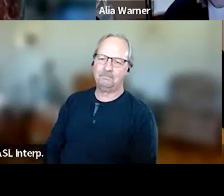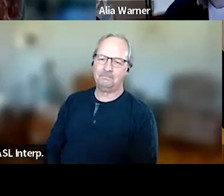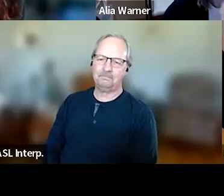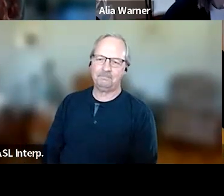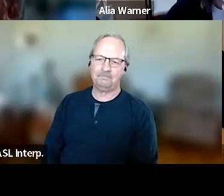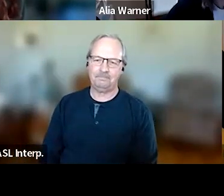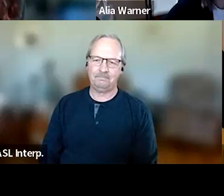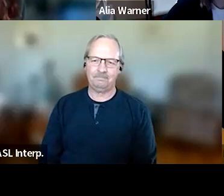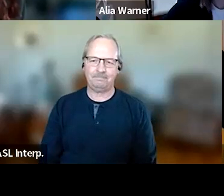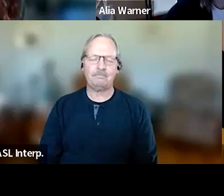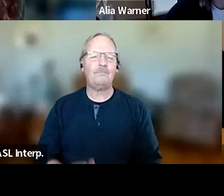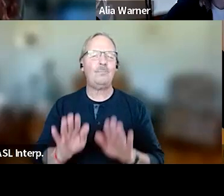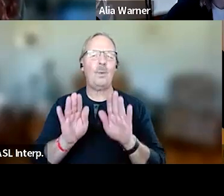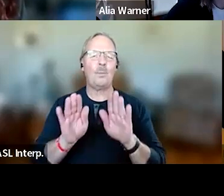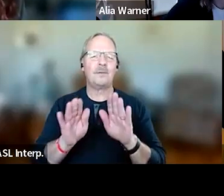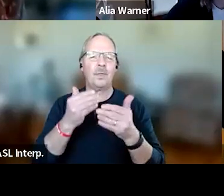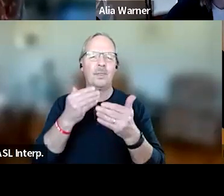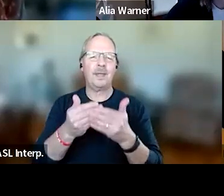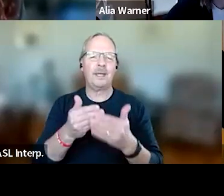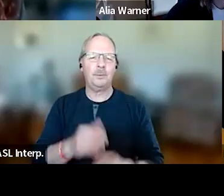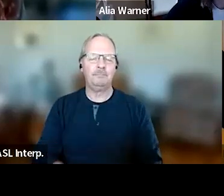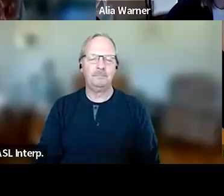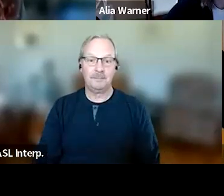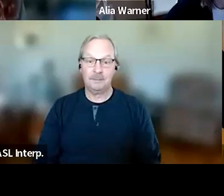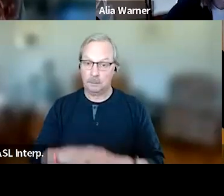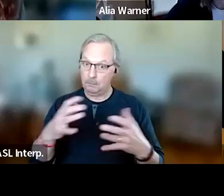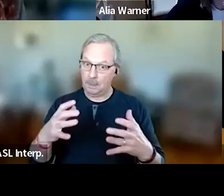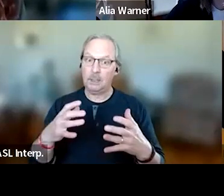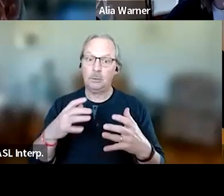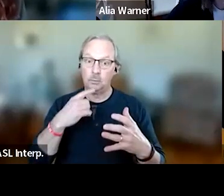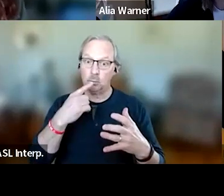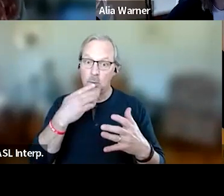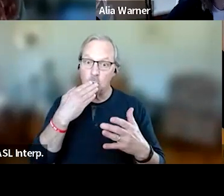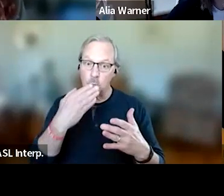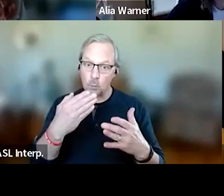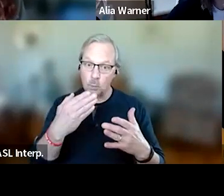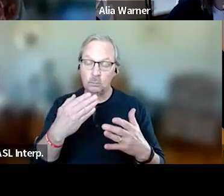Wonderful, thank you. There's so many really good questions in the Q&A box. Okay.